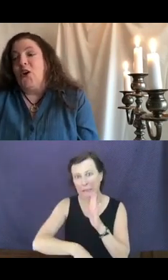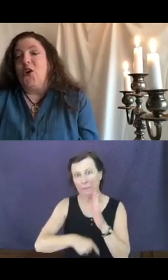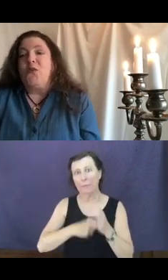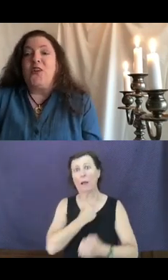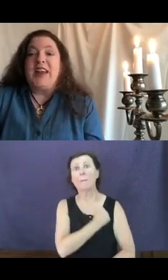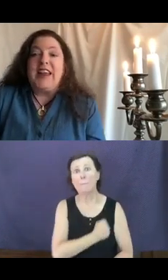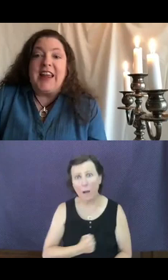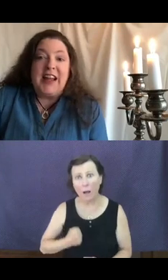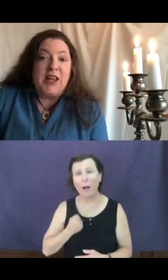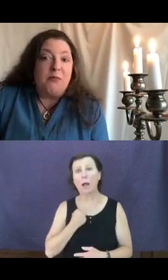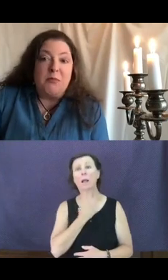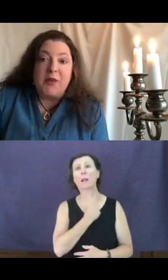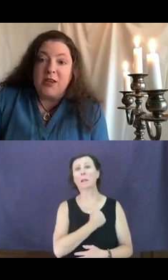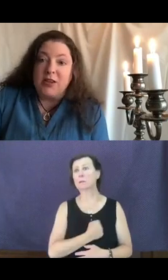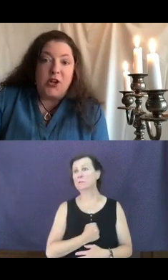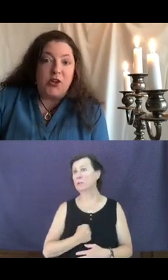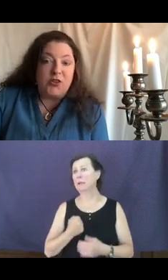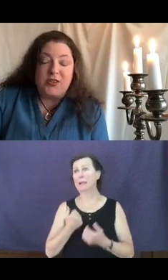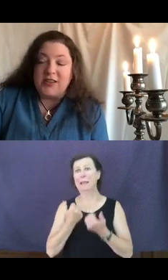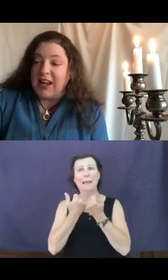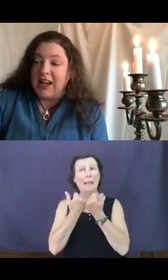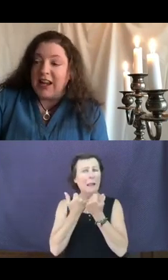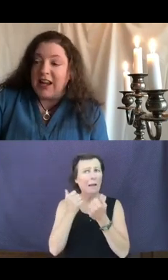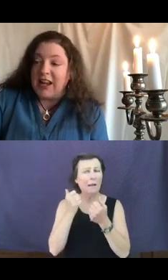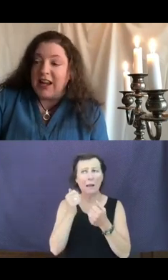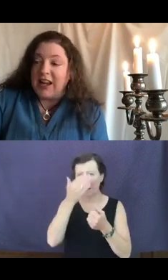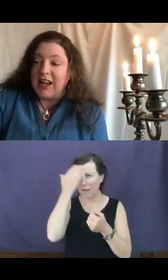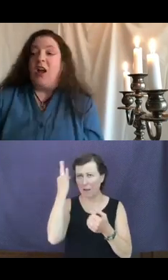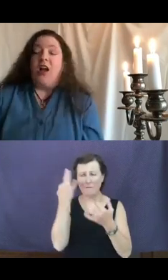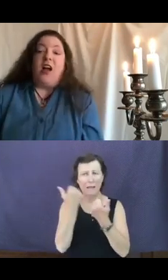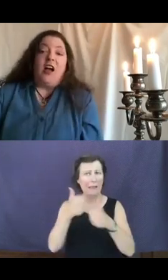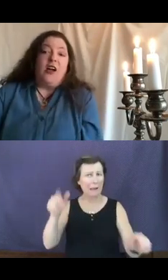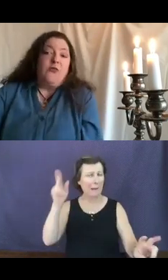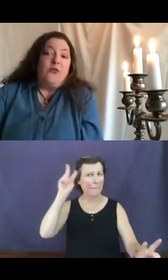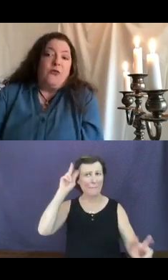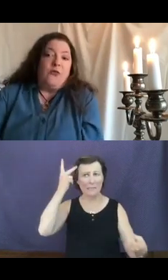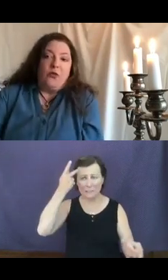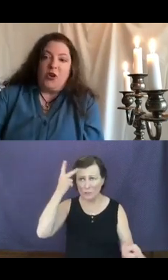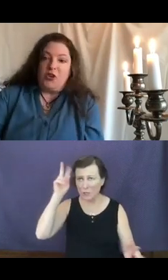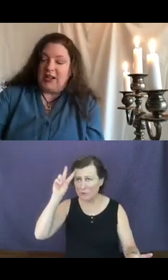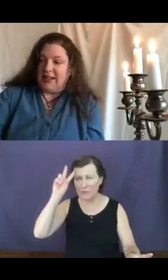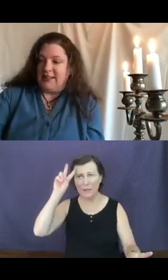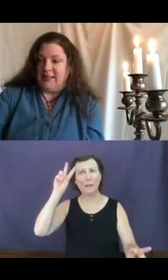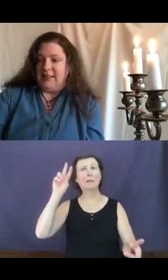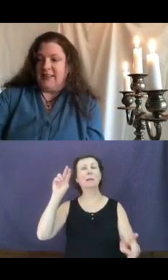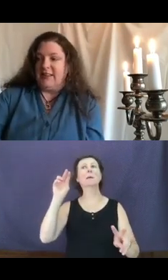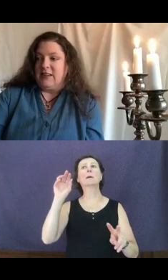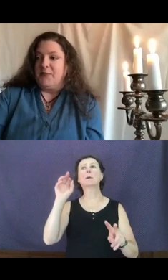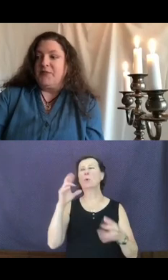over any misunderstandings or unfortunate incidents